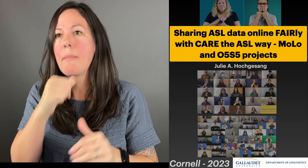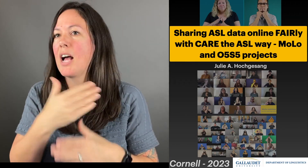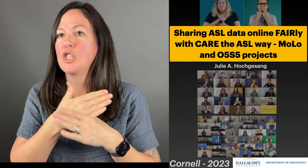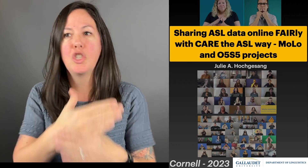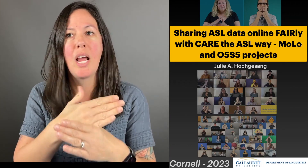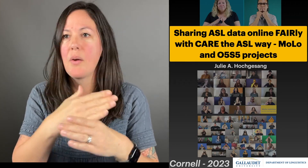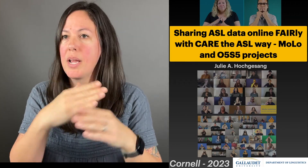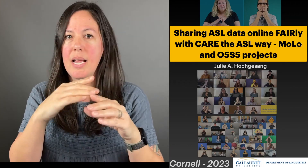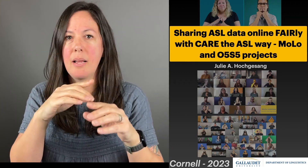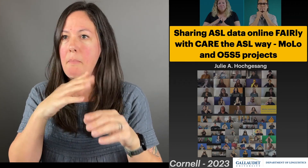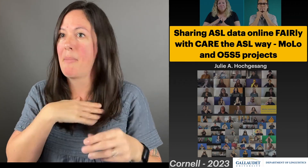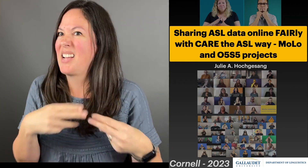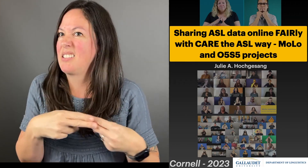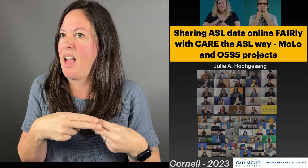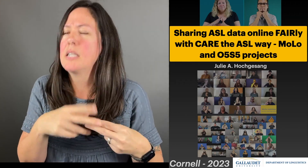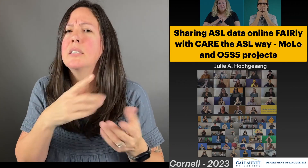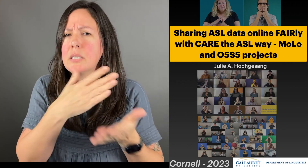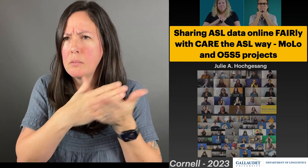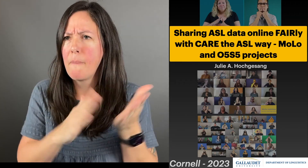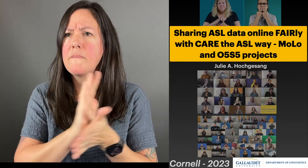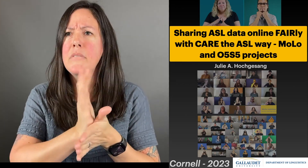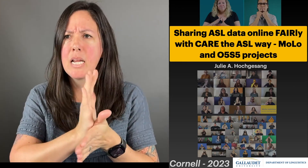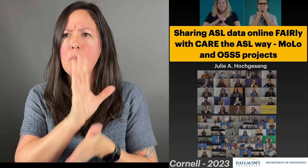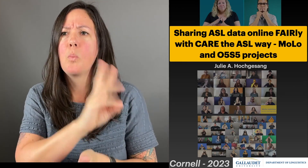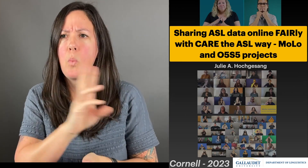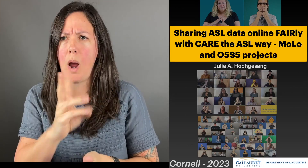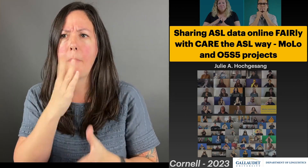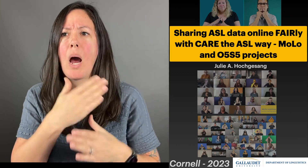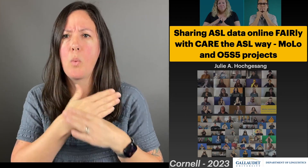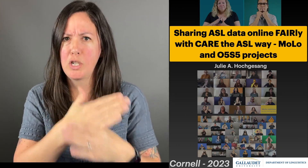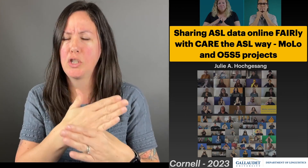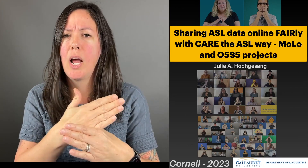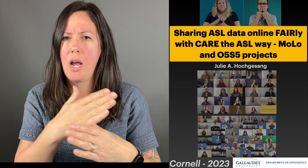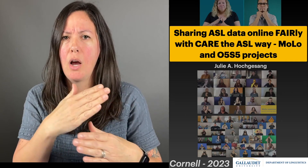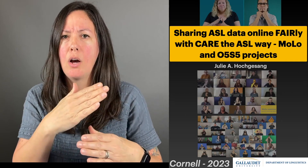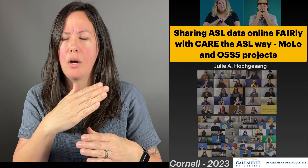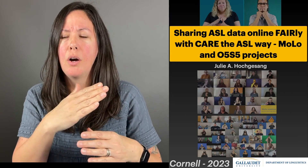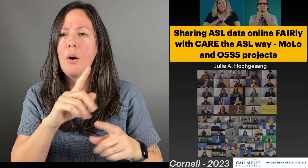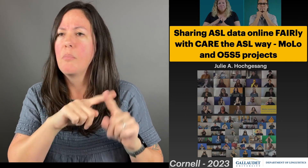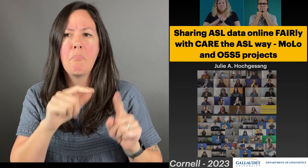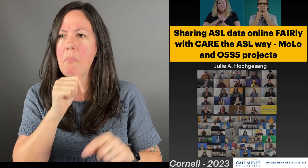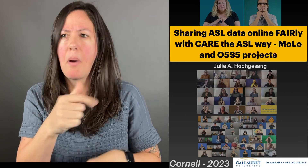Yes, Mmhmm. Essentially I am not sharing my